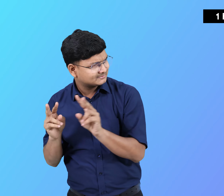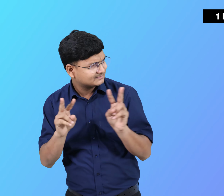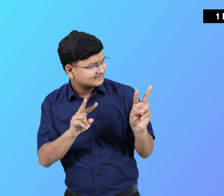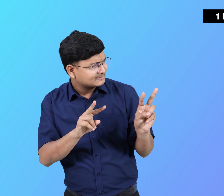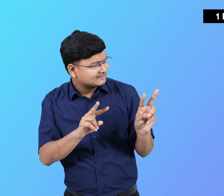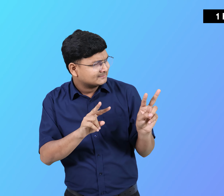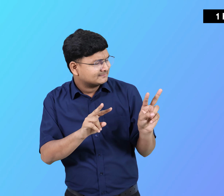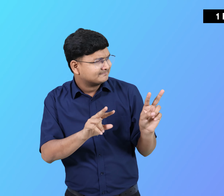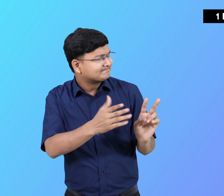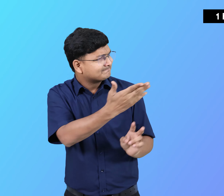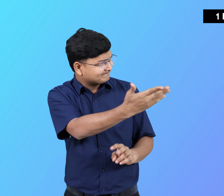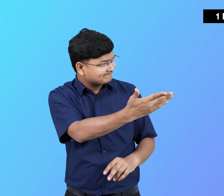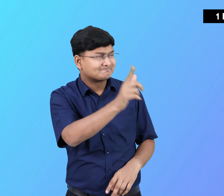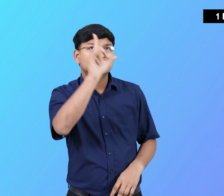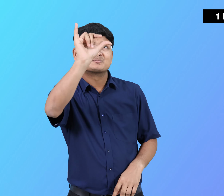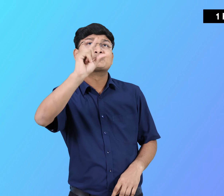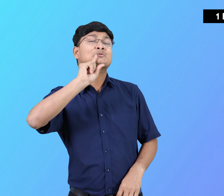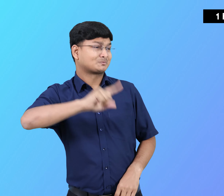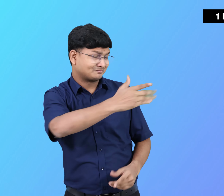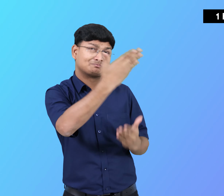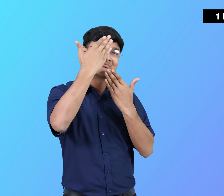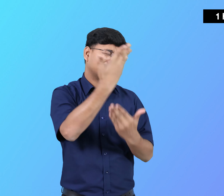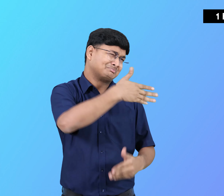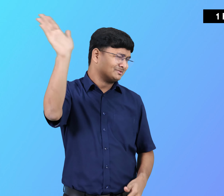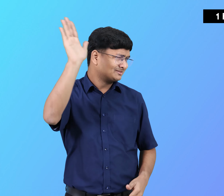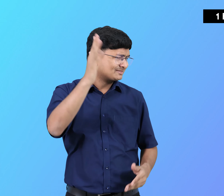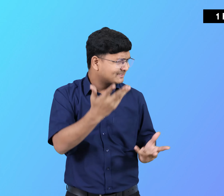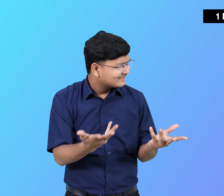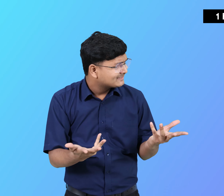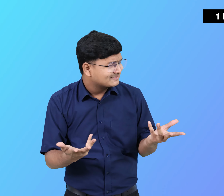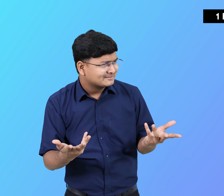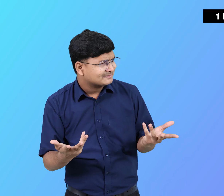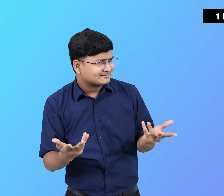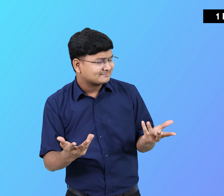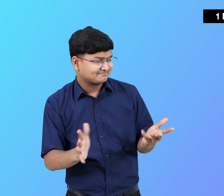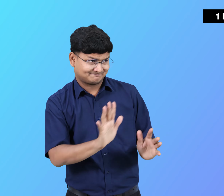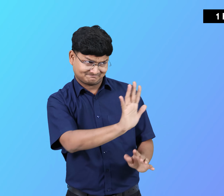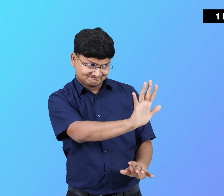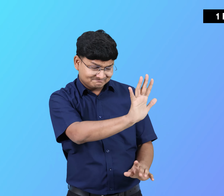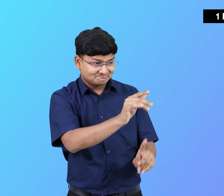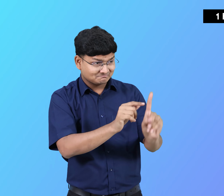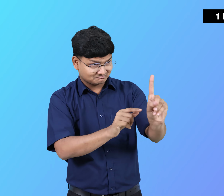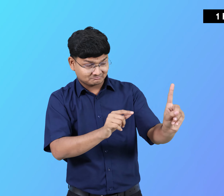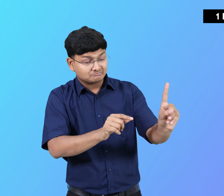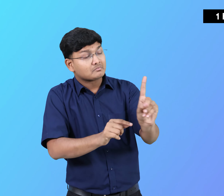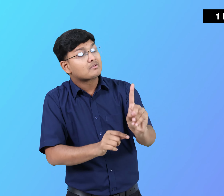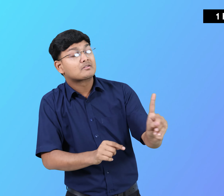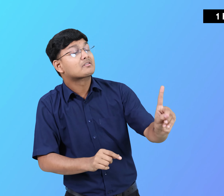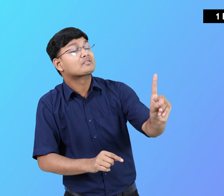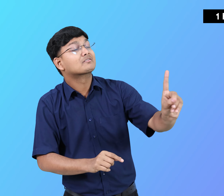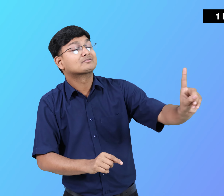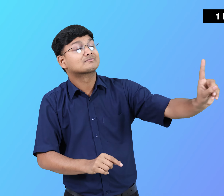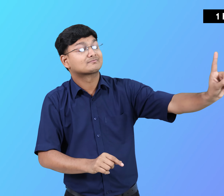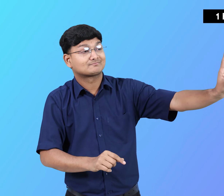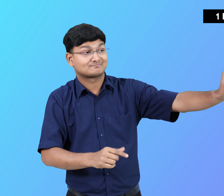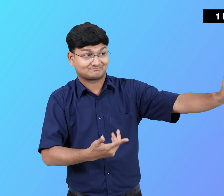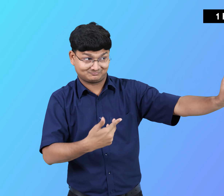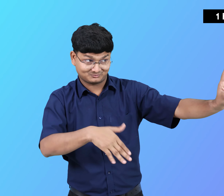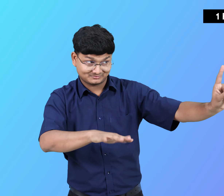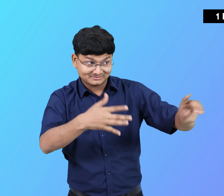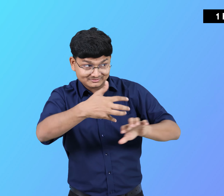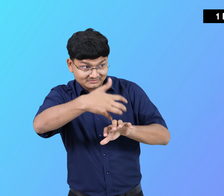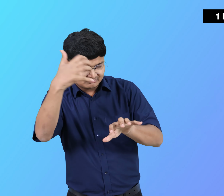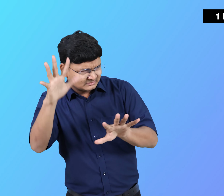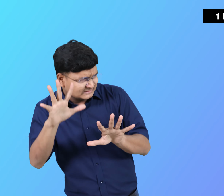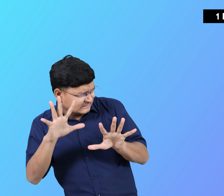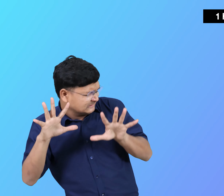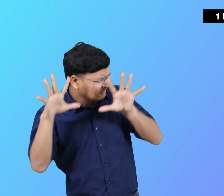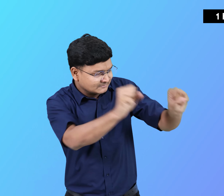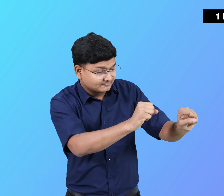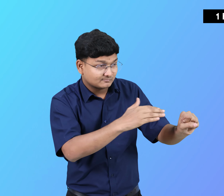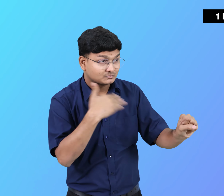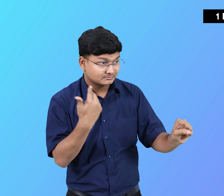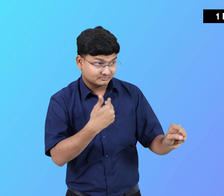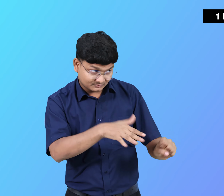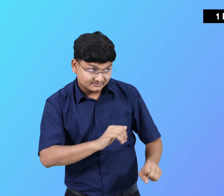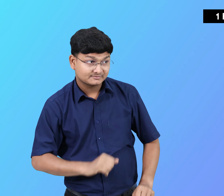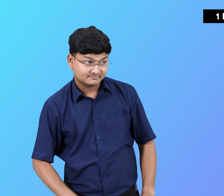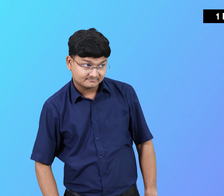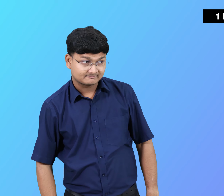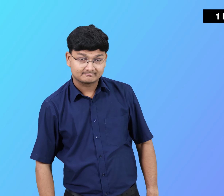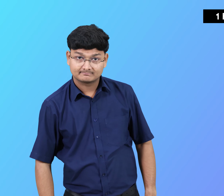So the first prophet said, “You did not obey the LORD’s command. So a lion will kill you when you leave this place.”